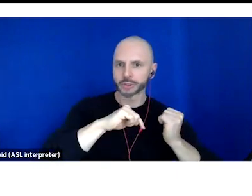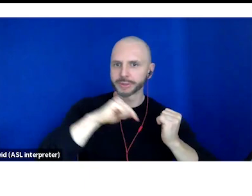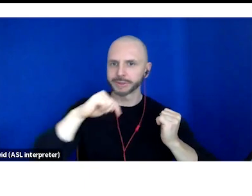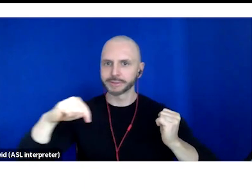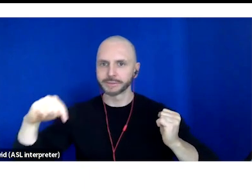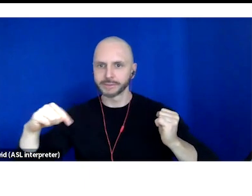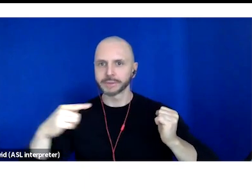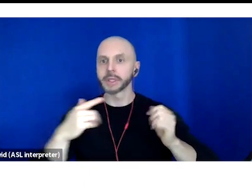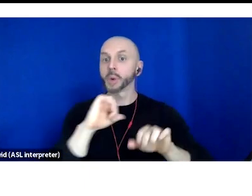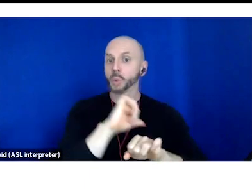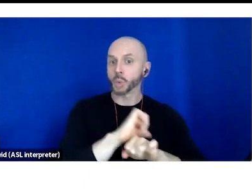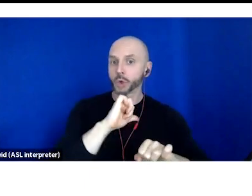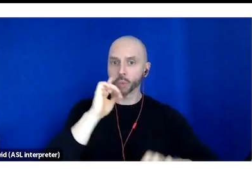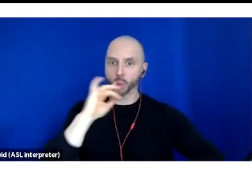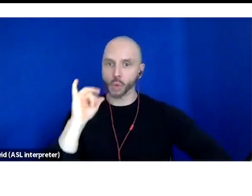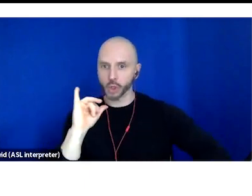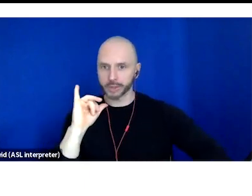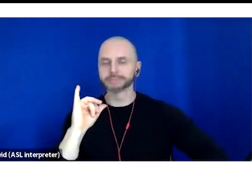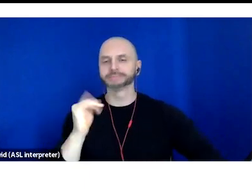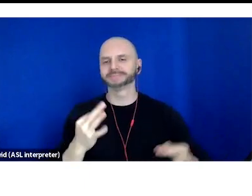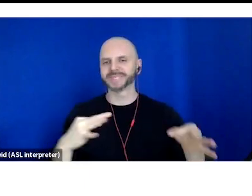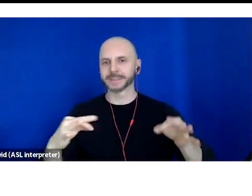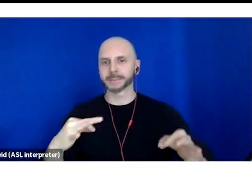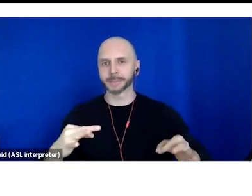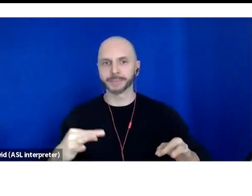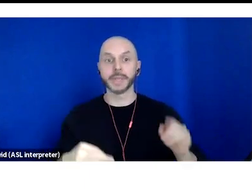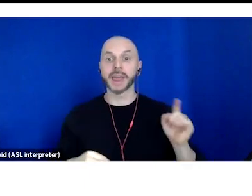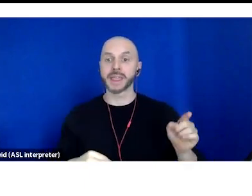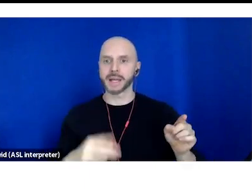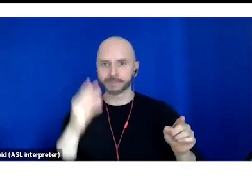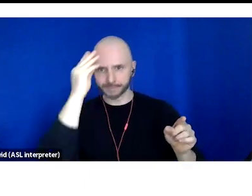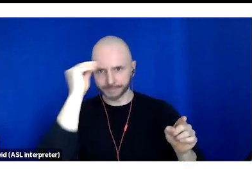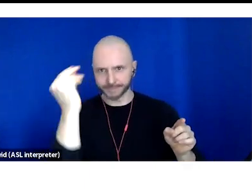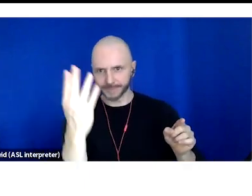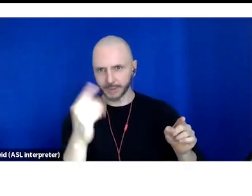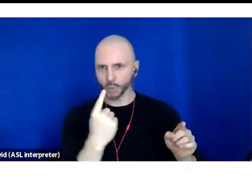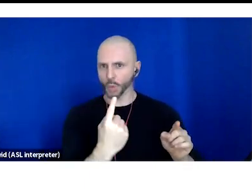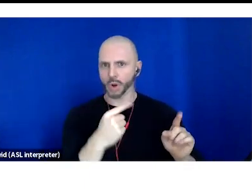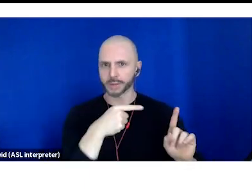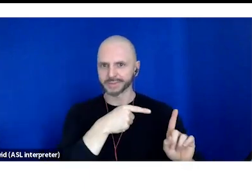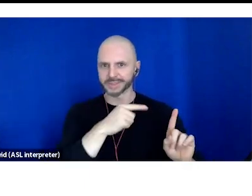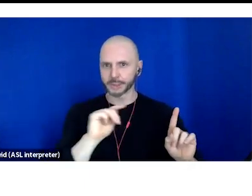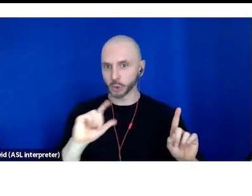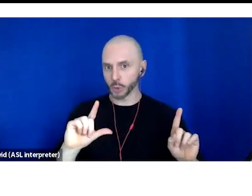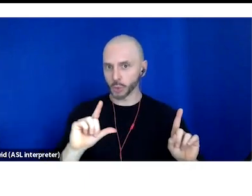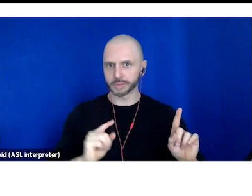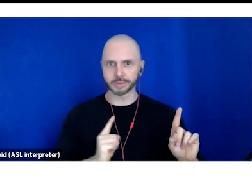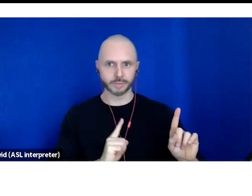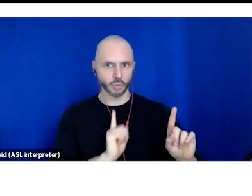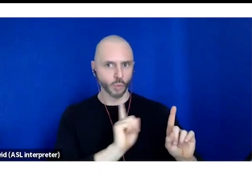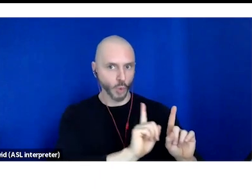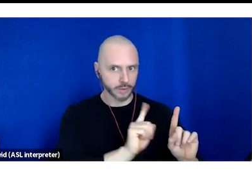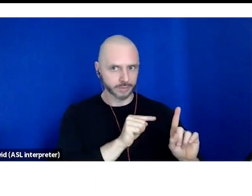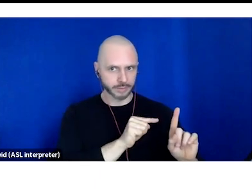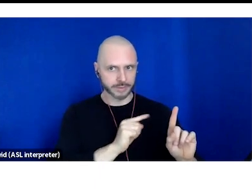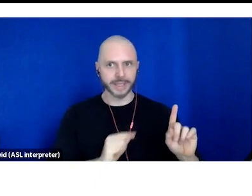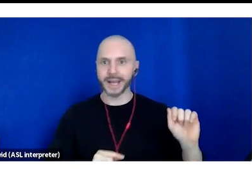you of here is that this is one tool, and it's showing you how AI can be used in various steps